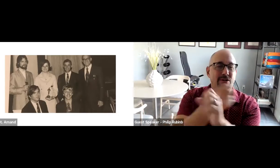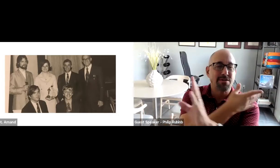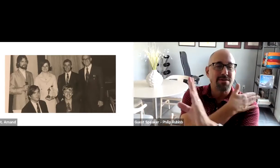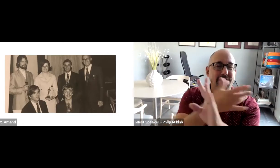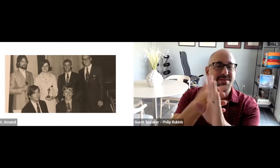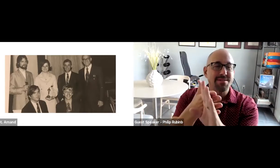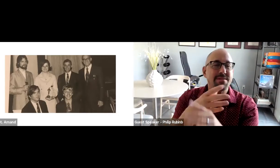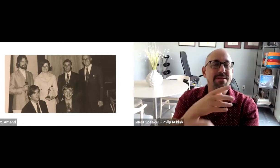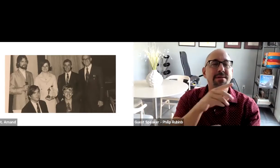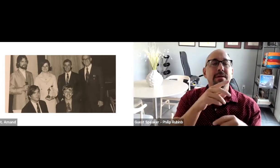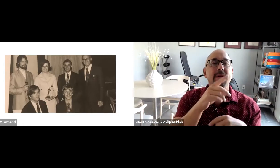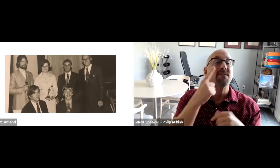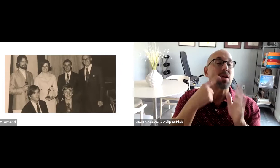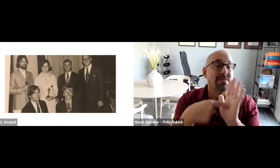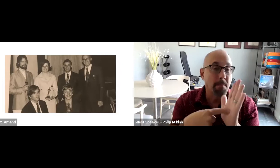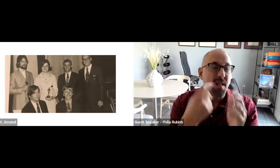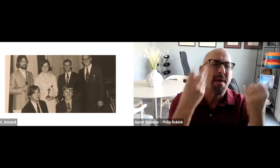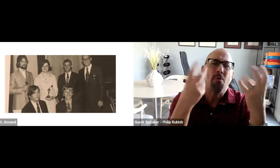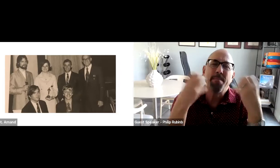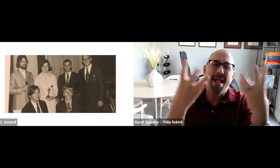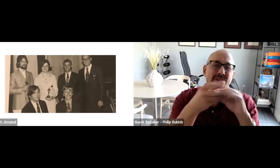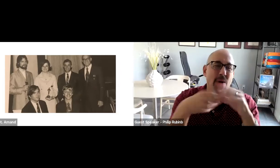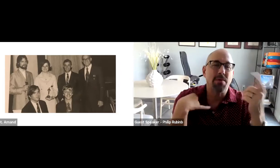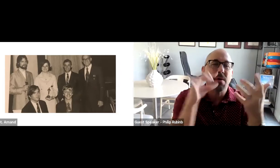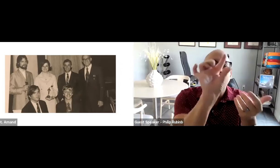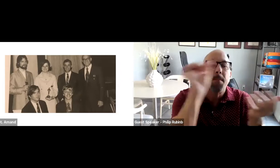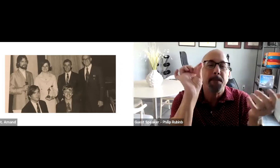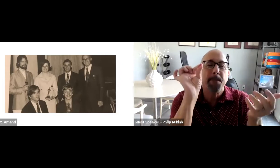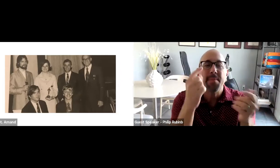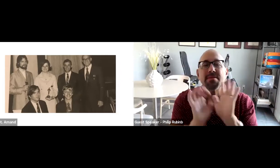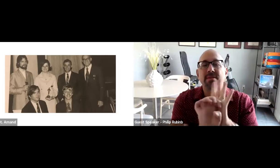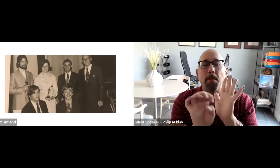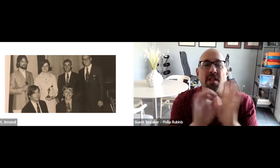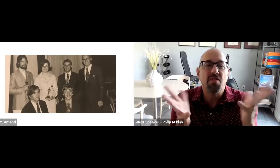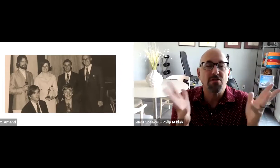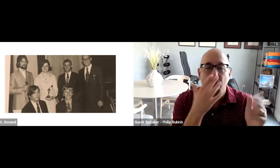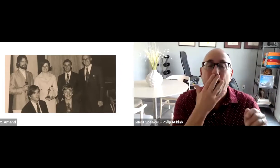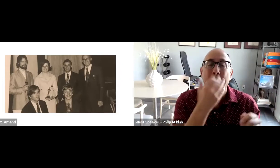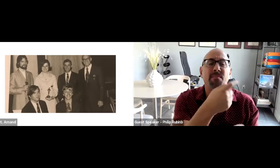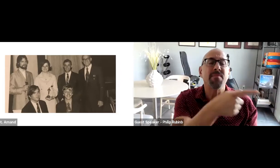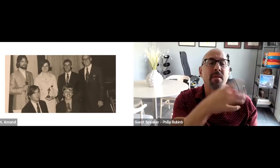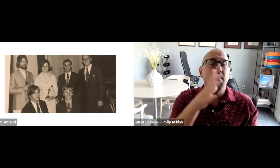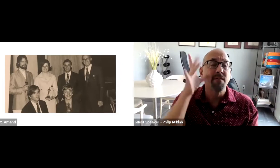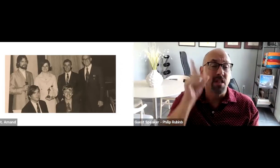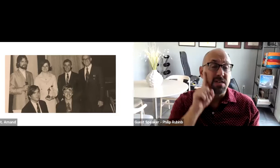and I just enjoyed hearing the stories of his first 25 years. There are so many stories that I could share,